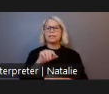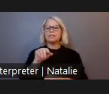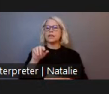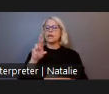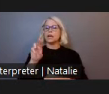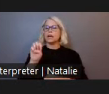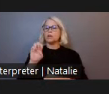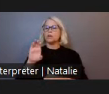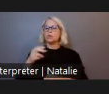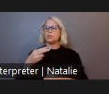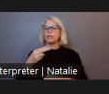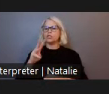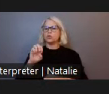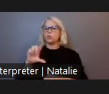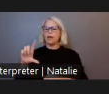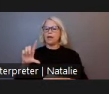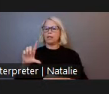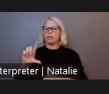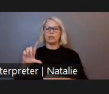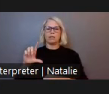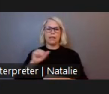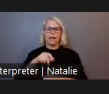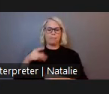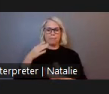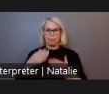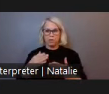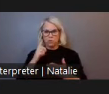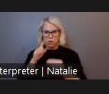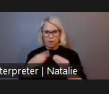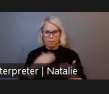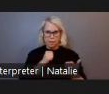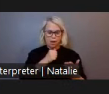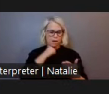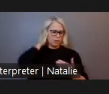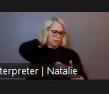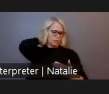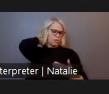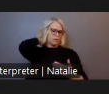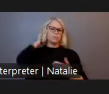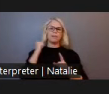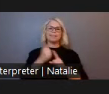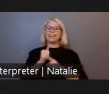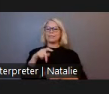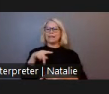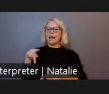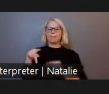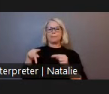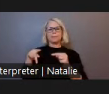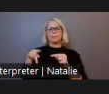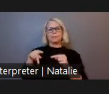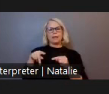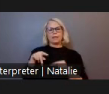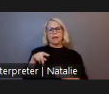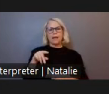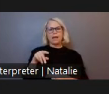this app, which you may have, if not, it's an application that they used to be able to